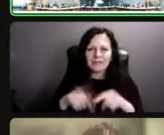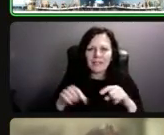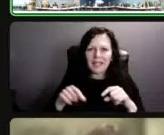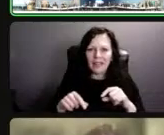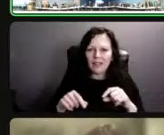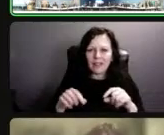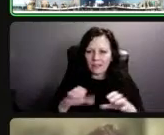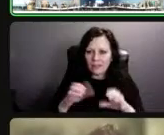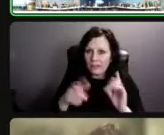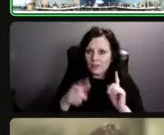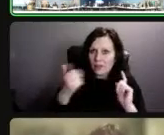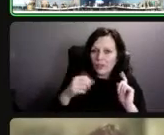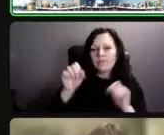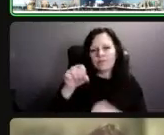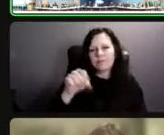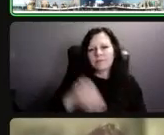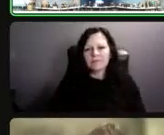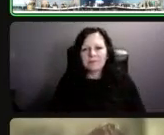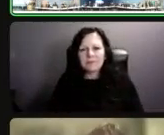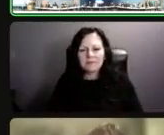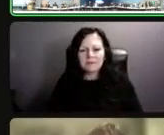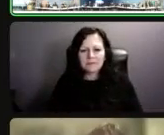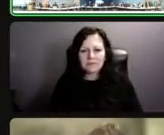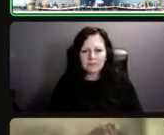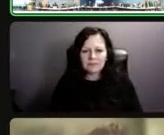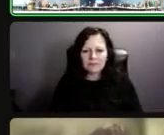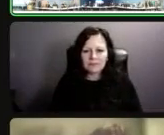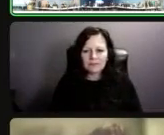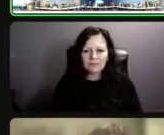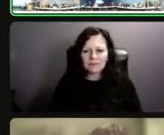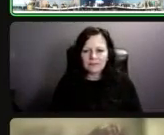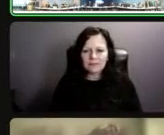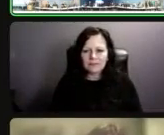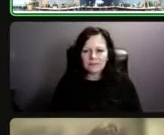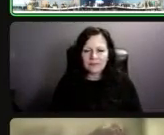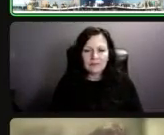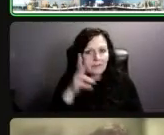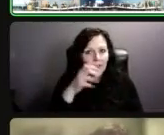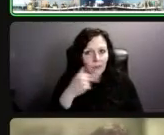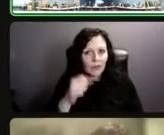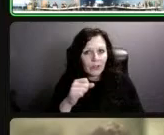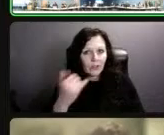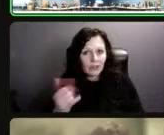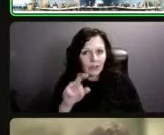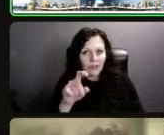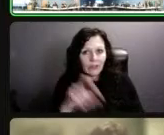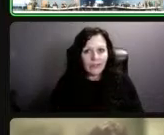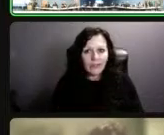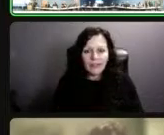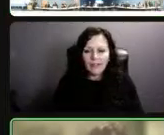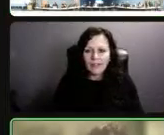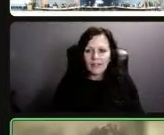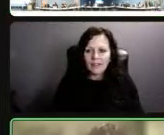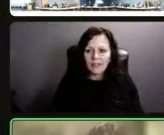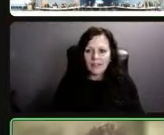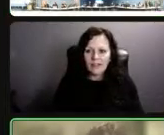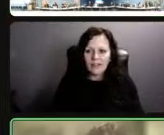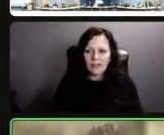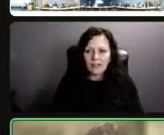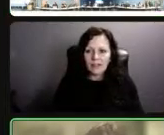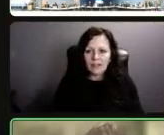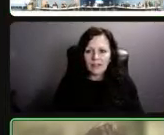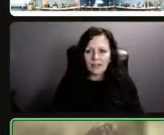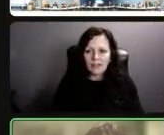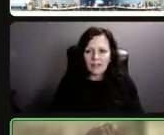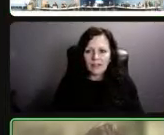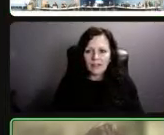HIS AUNT WA HONORABLE.